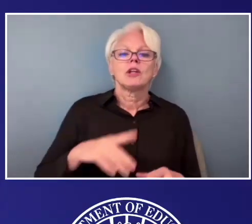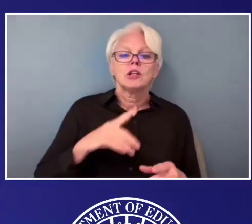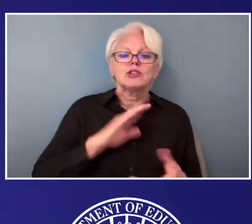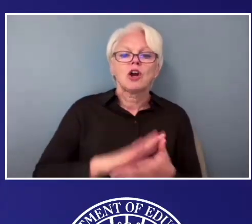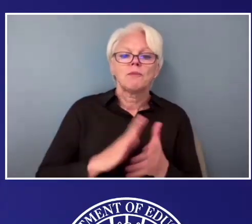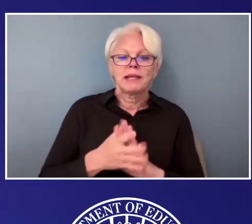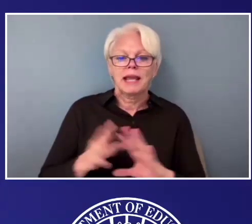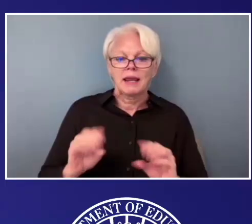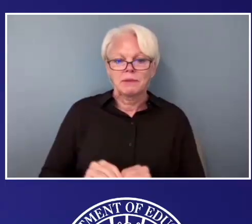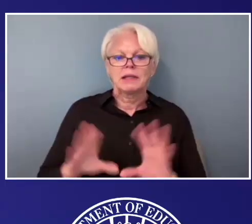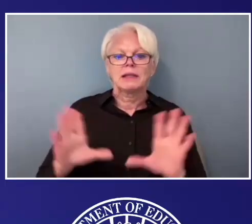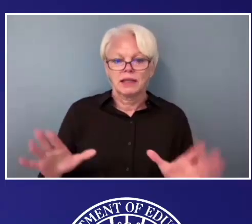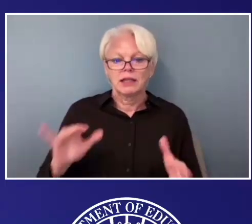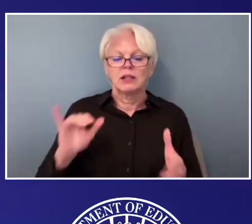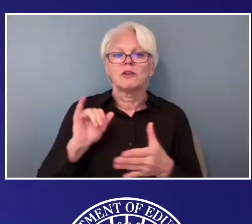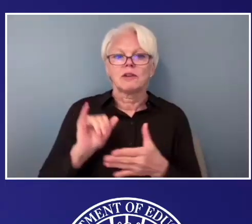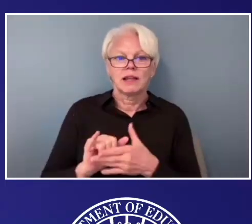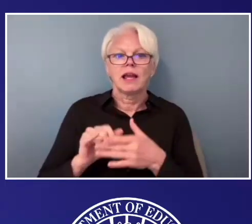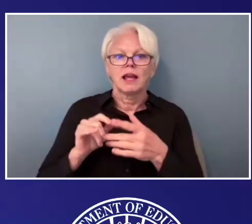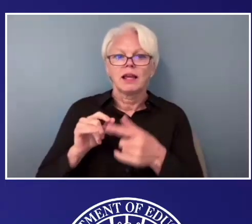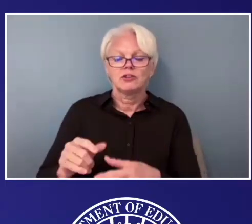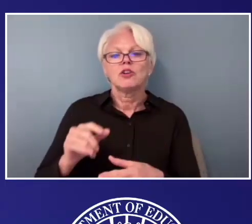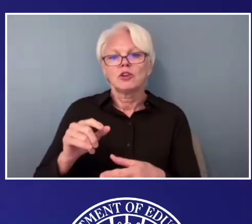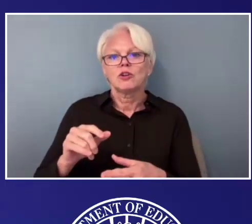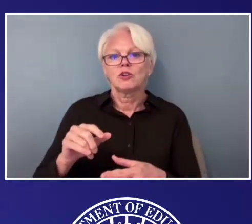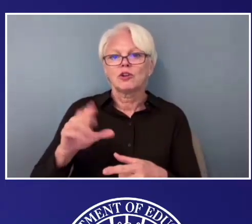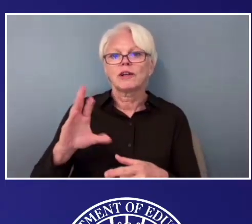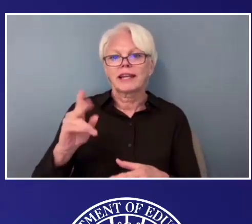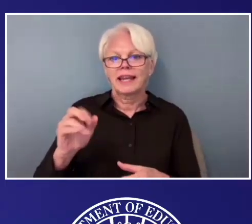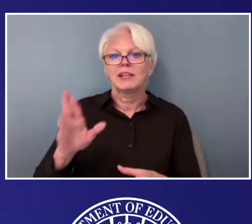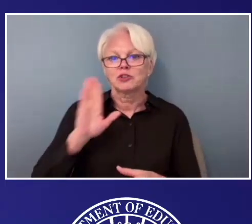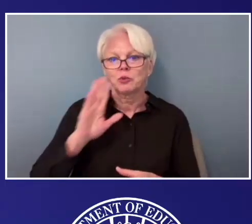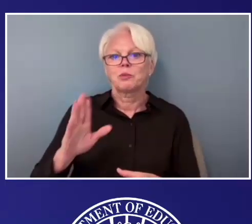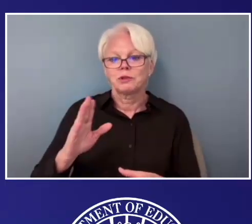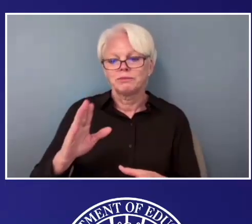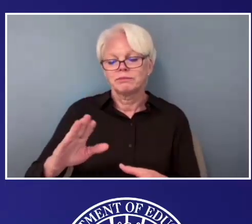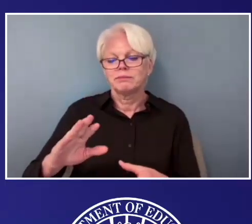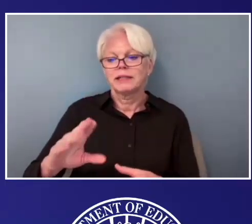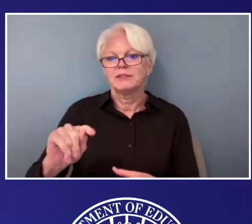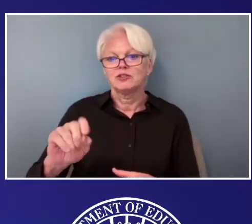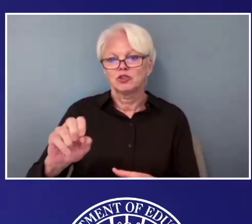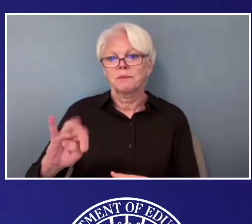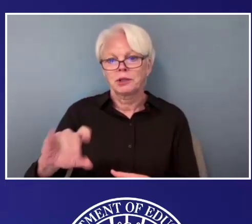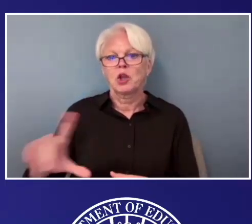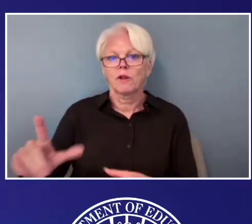total and permanent disability, and as of October 28, her discharge application is still pending